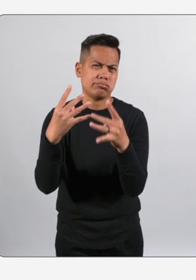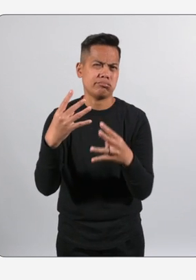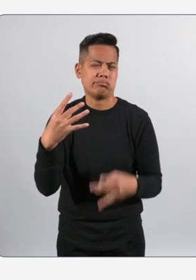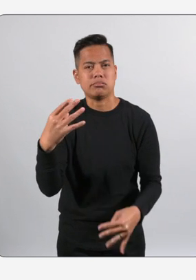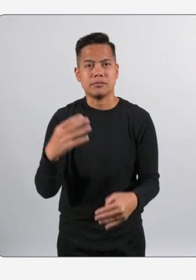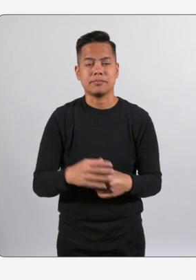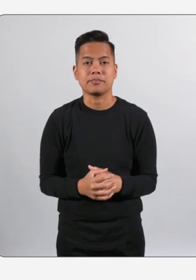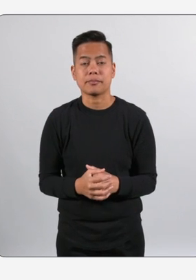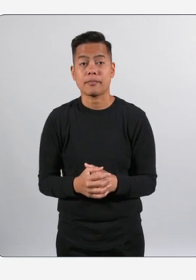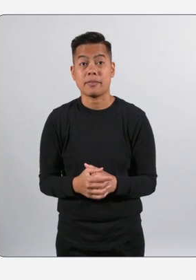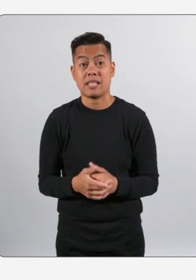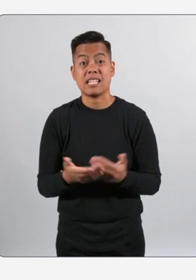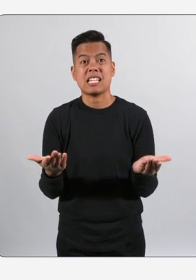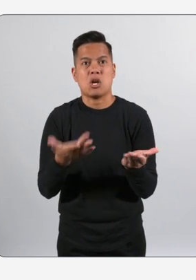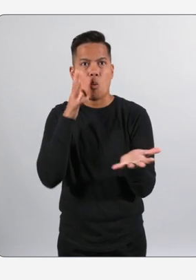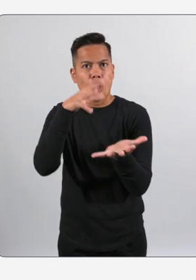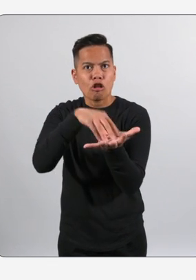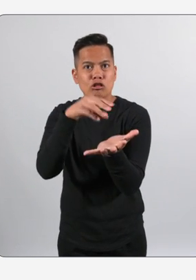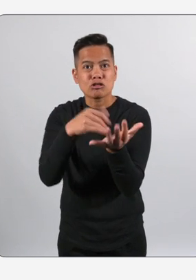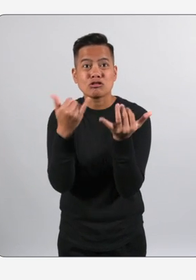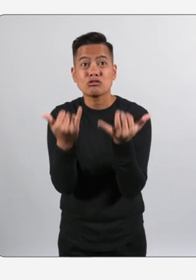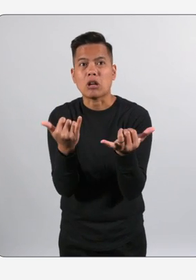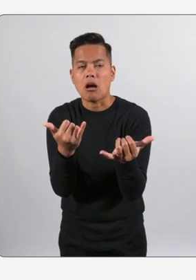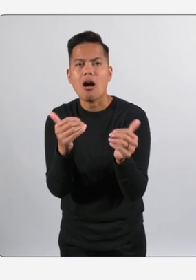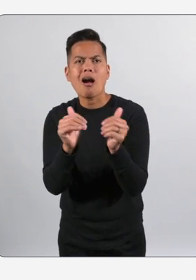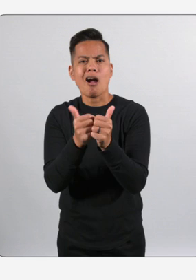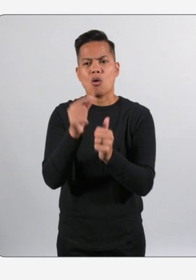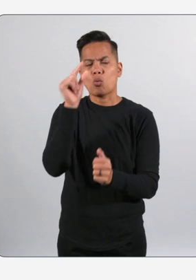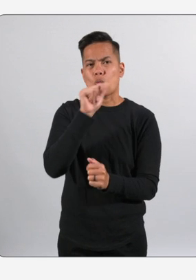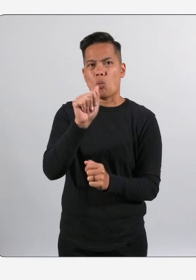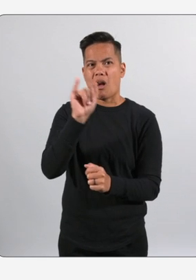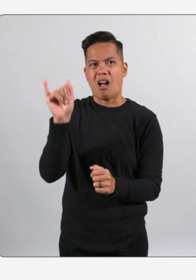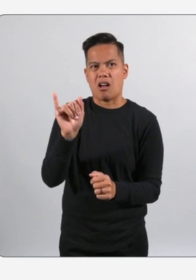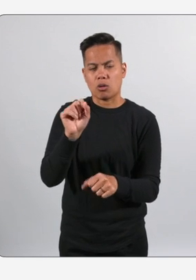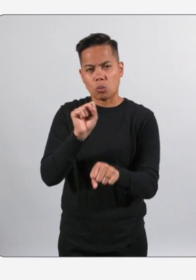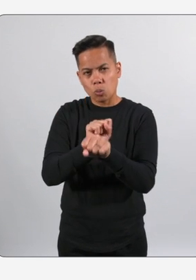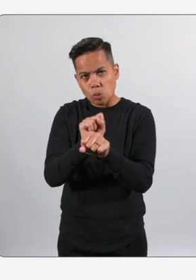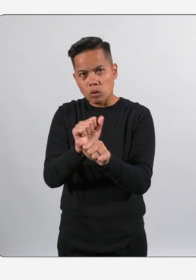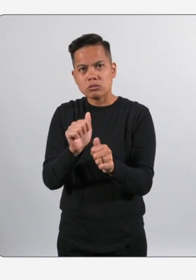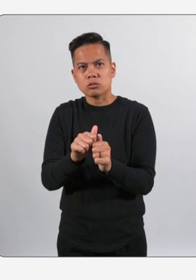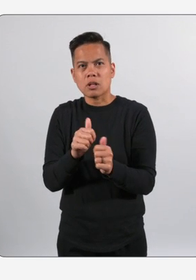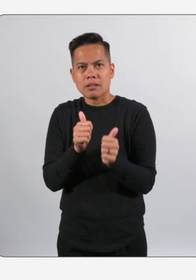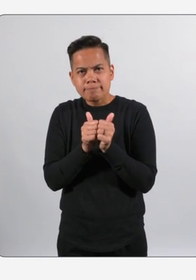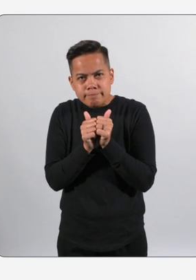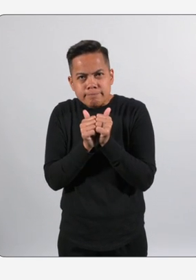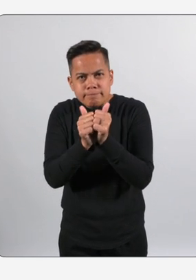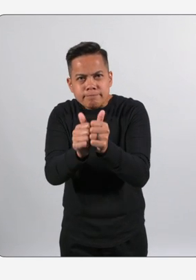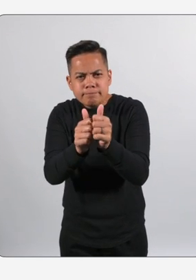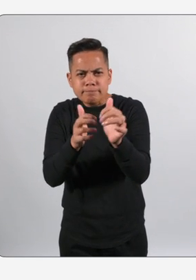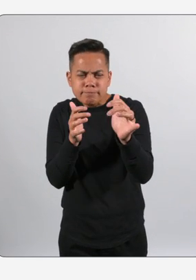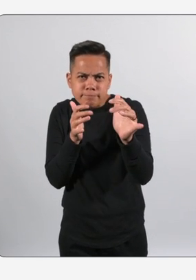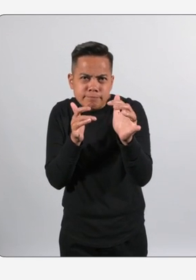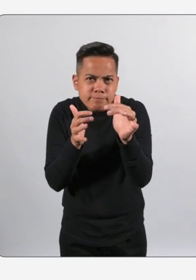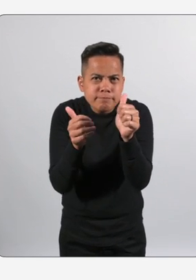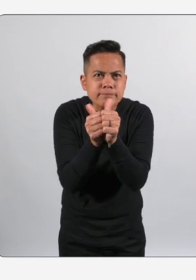You will hear more today about how we are putting Google AI to work to help you keep pace with the moving target of today's